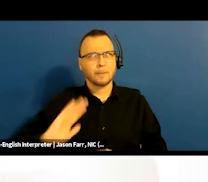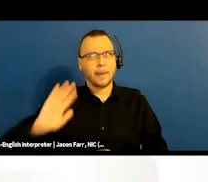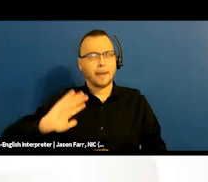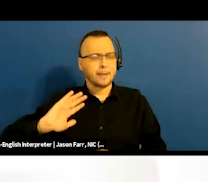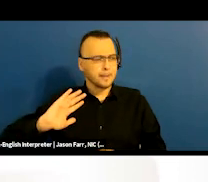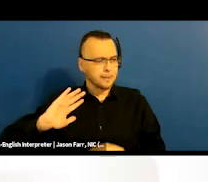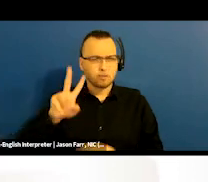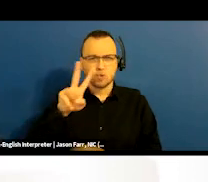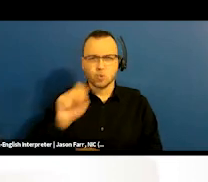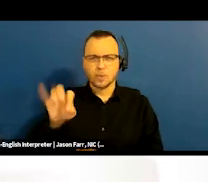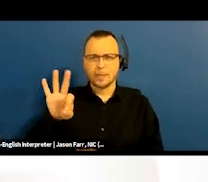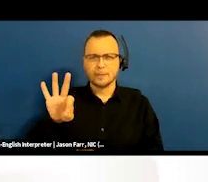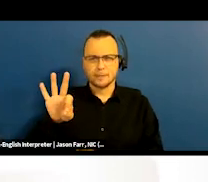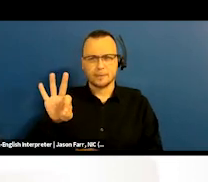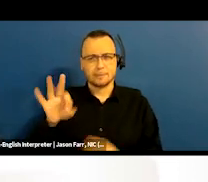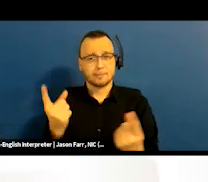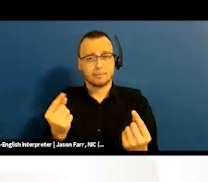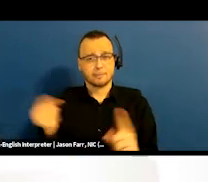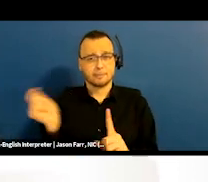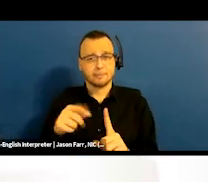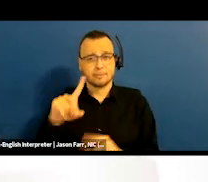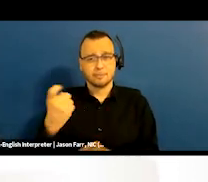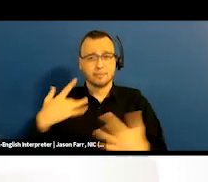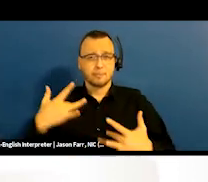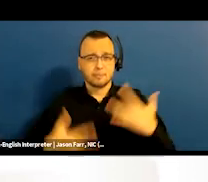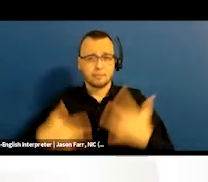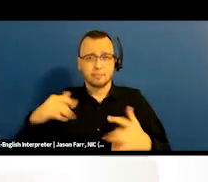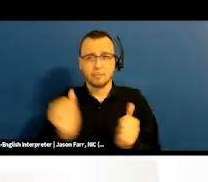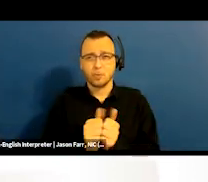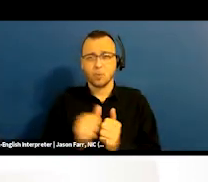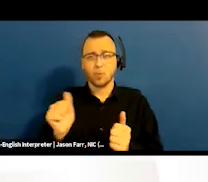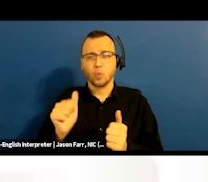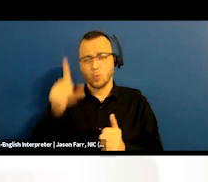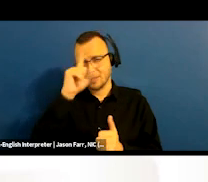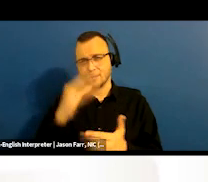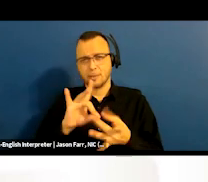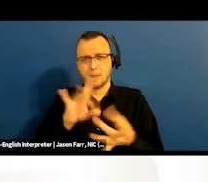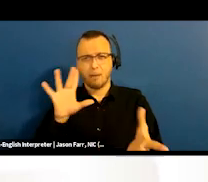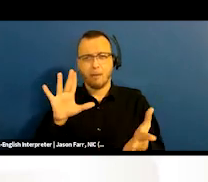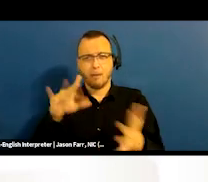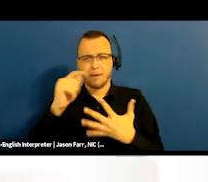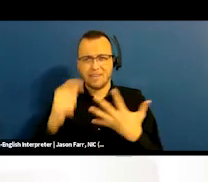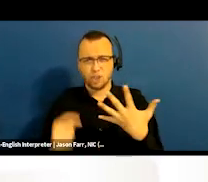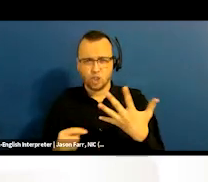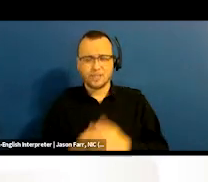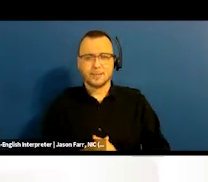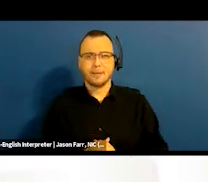I'm a peer specialist at MHSD, which is the Mental Health District for New Orleans in the greater New Orleans area.